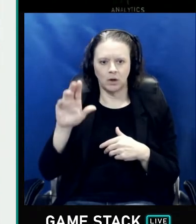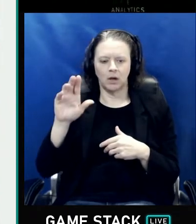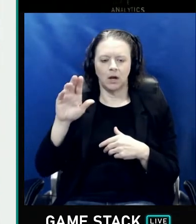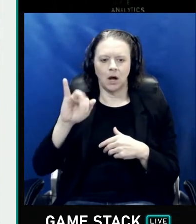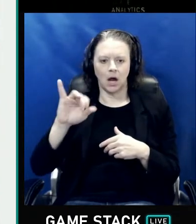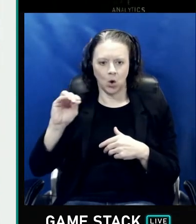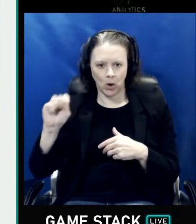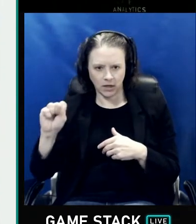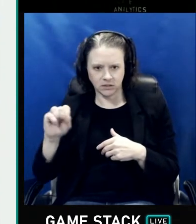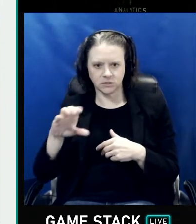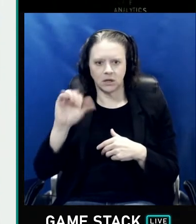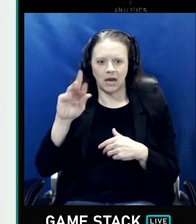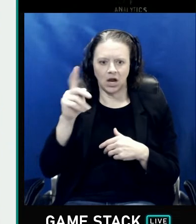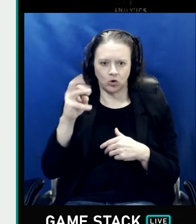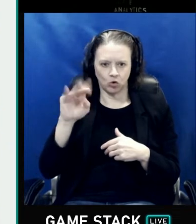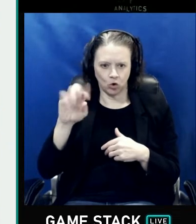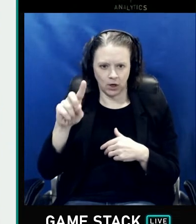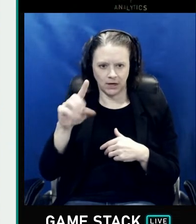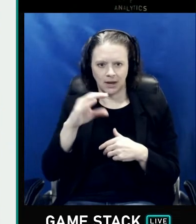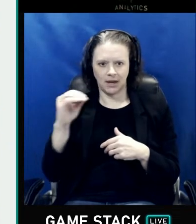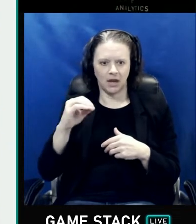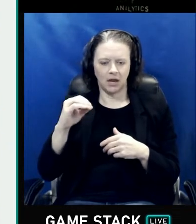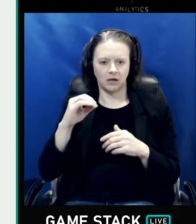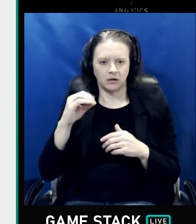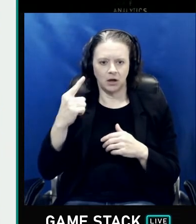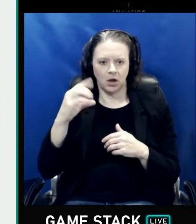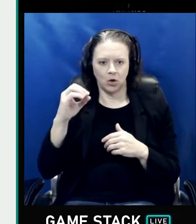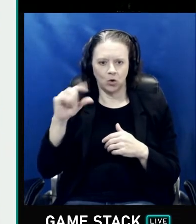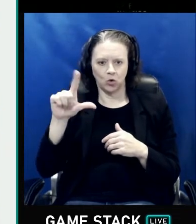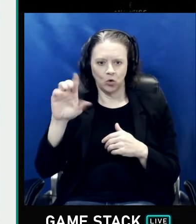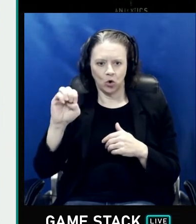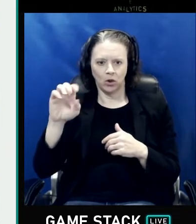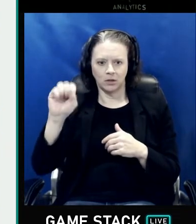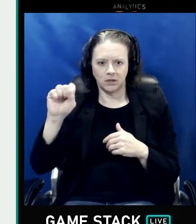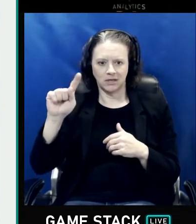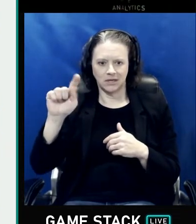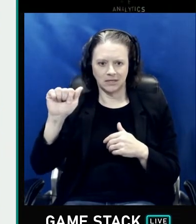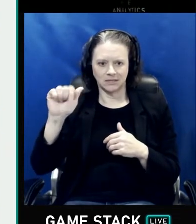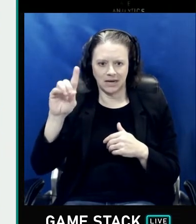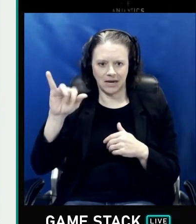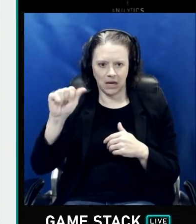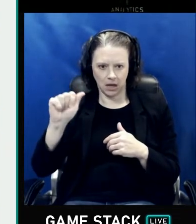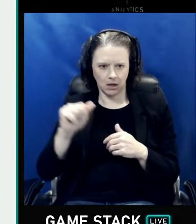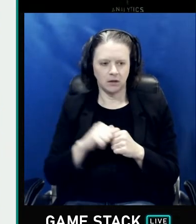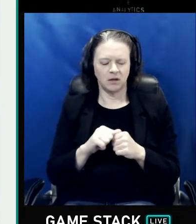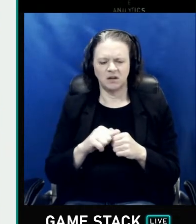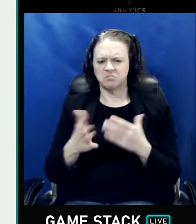want to develop for, we have it there, and then it also allows you to easily migrate to another platform.